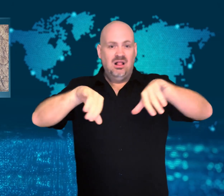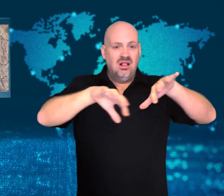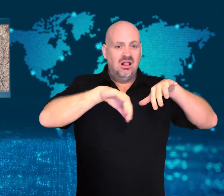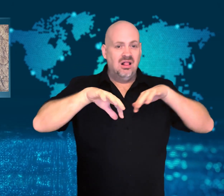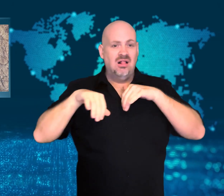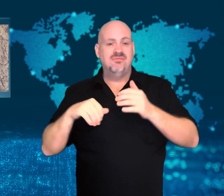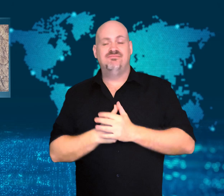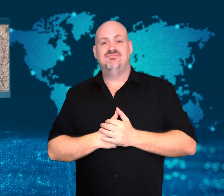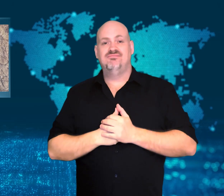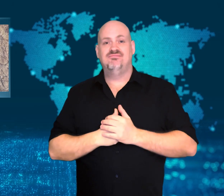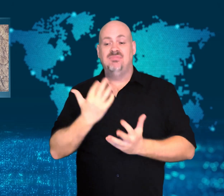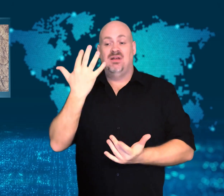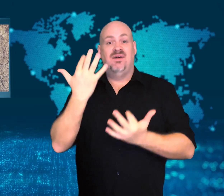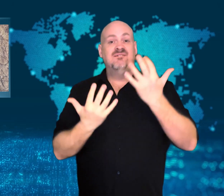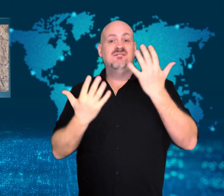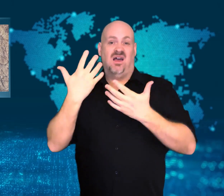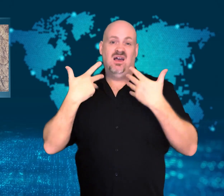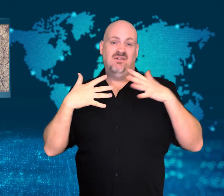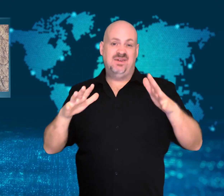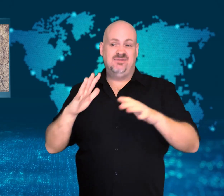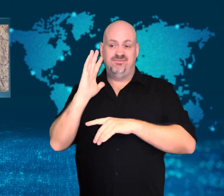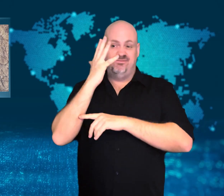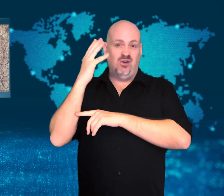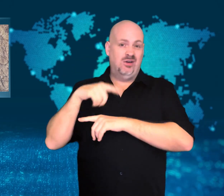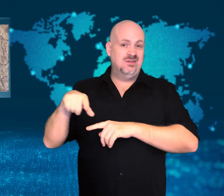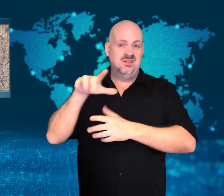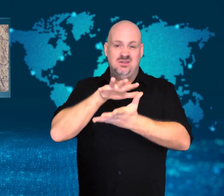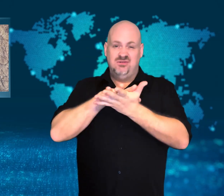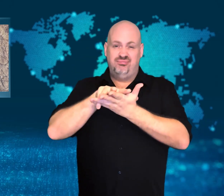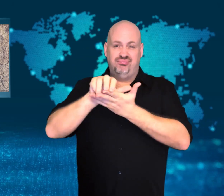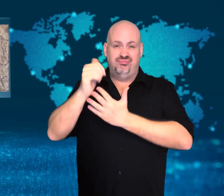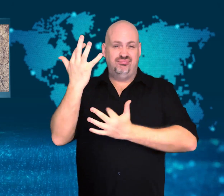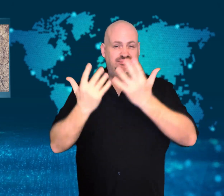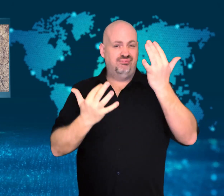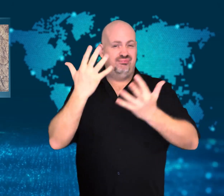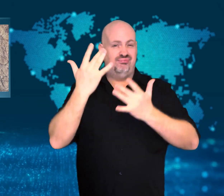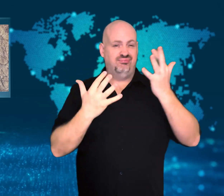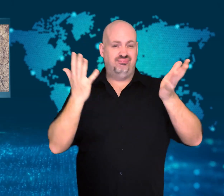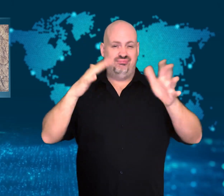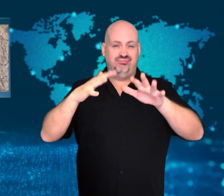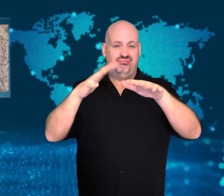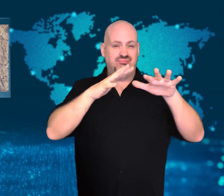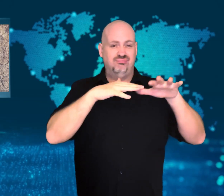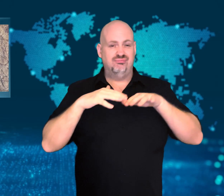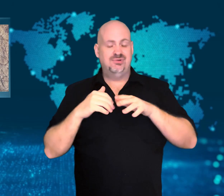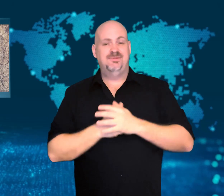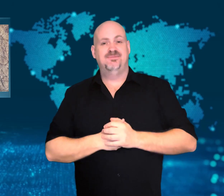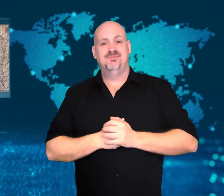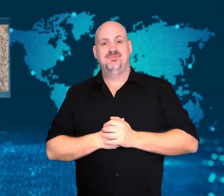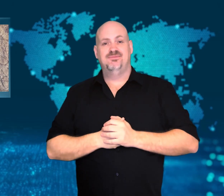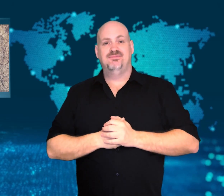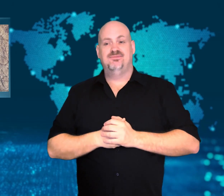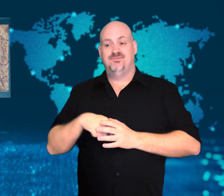Studies show that if these activities continue,